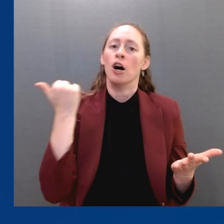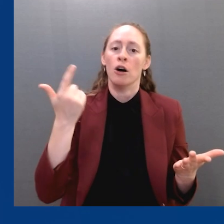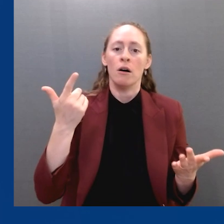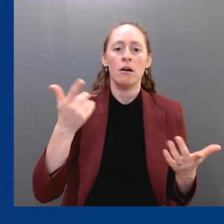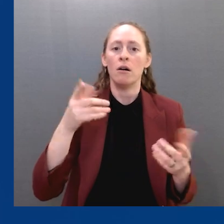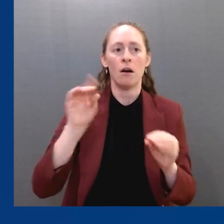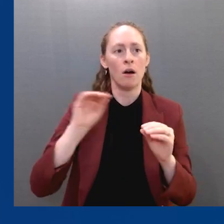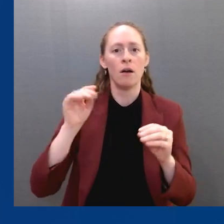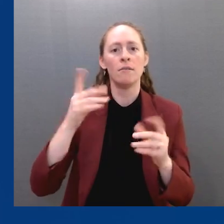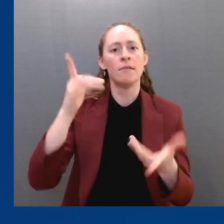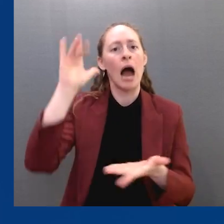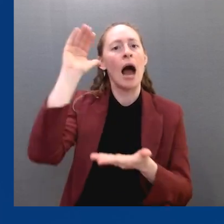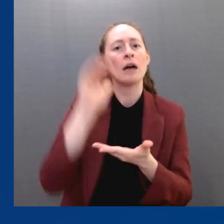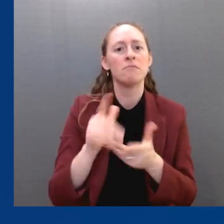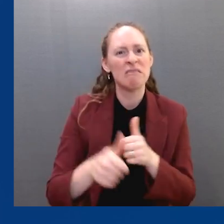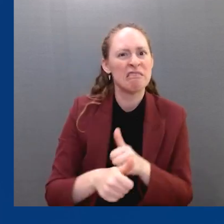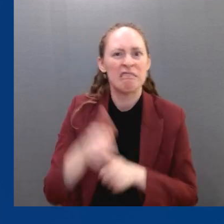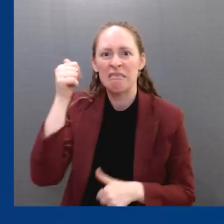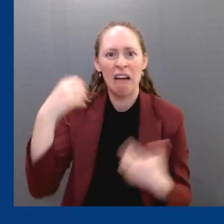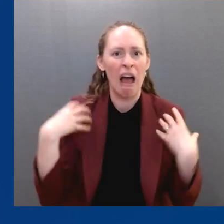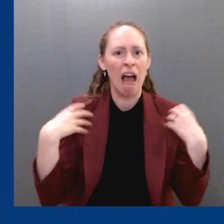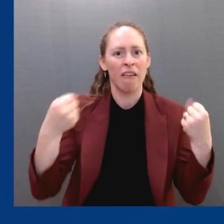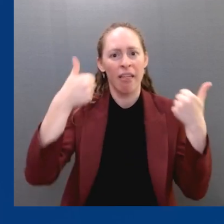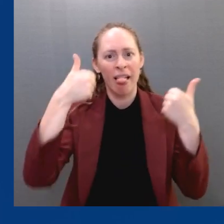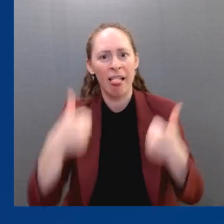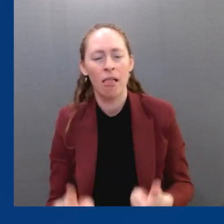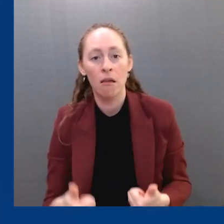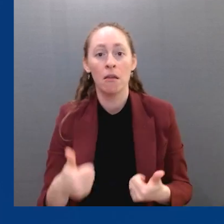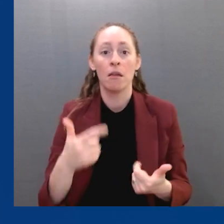But the biggest thing and the data on this is very clear is if you're over 50.